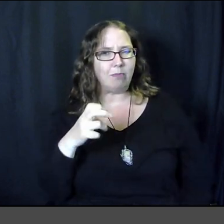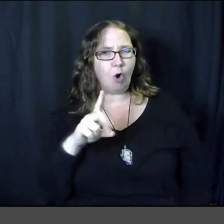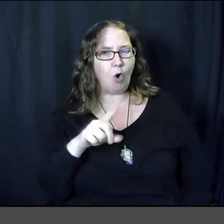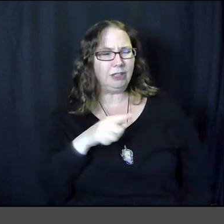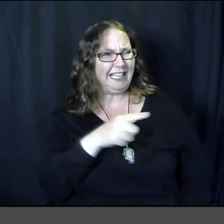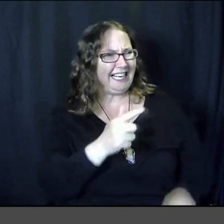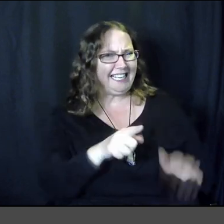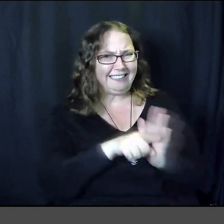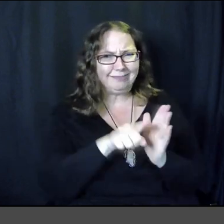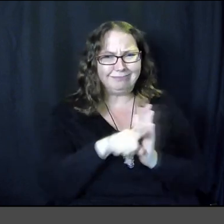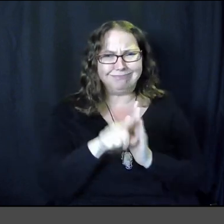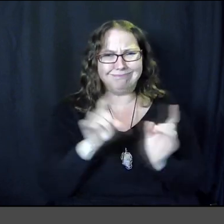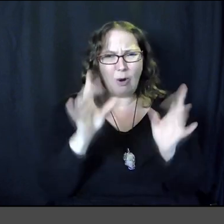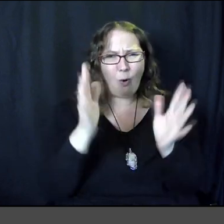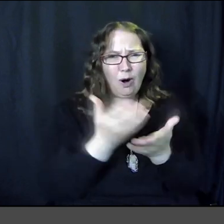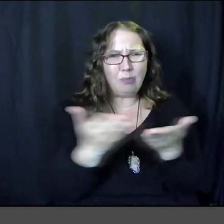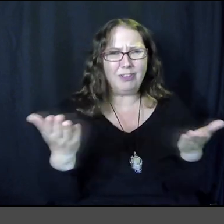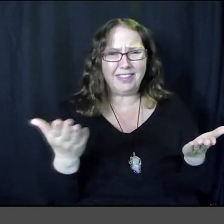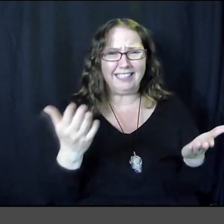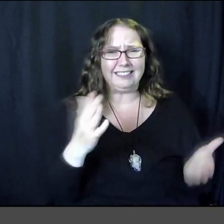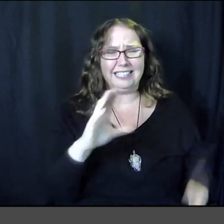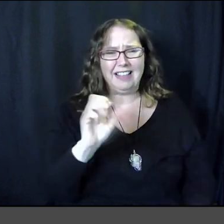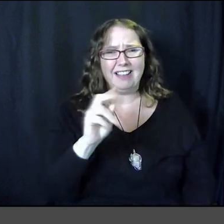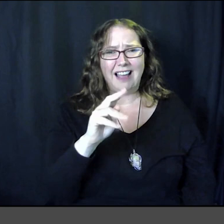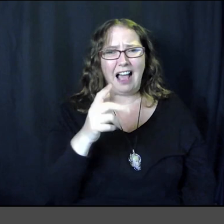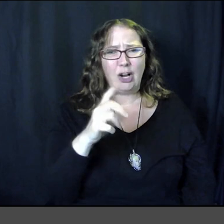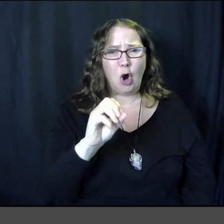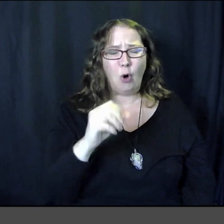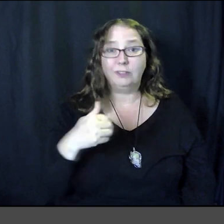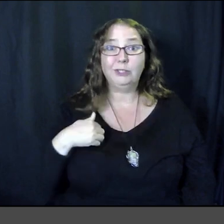AND SO YOU HAVE THE SHIPPING CLERK WHO UNDERSTANDS WHAT IS HAPPENING THAT